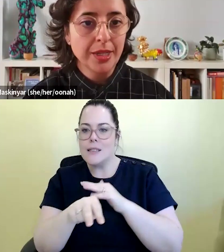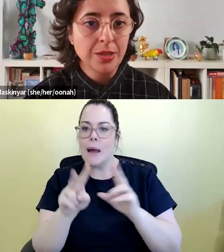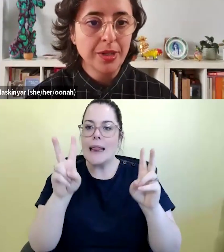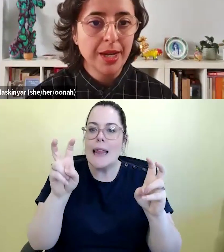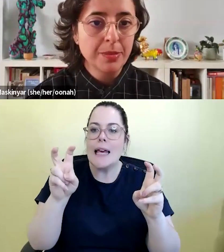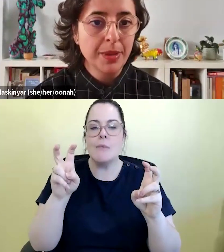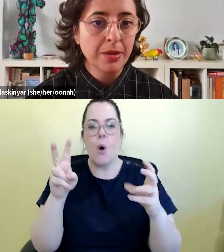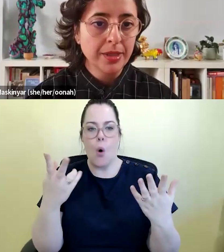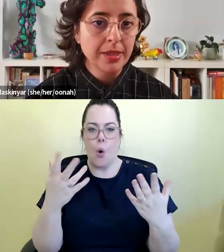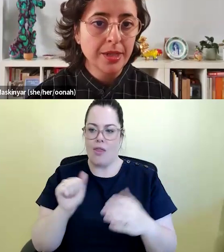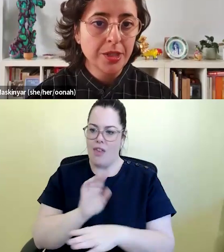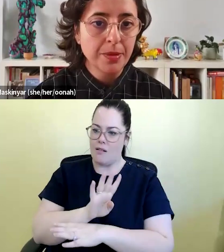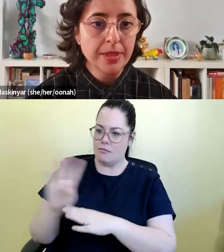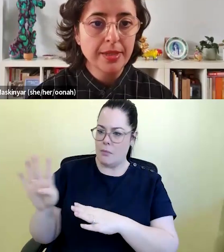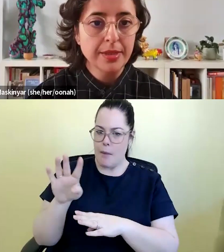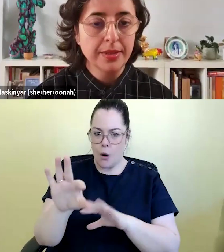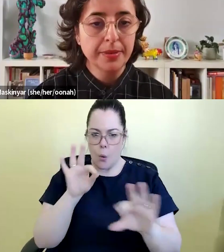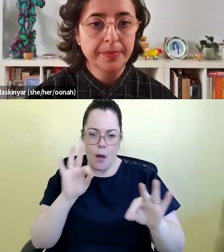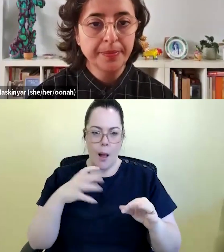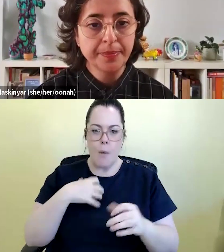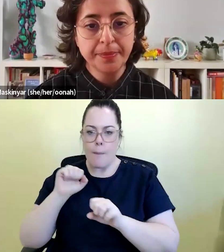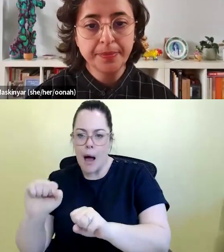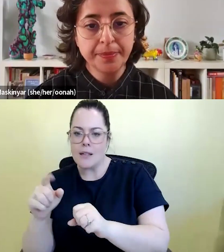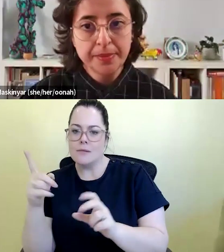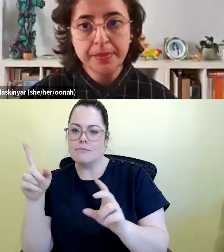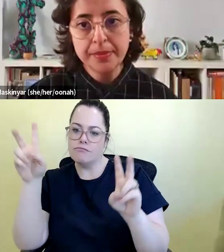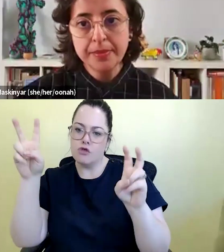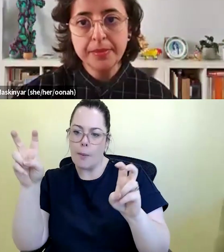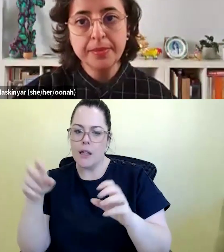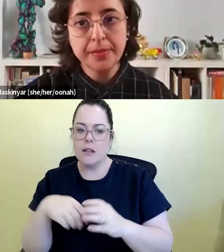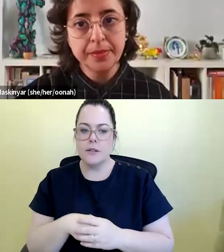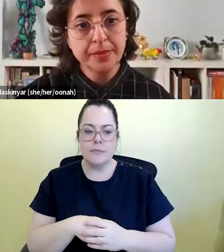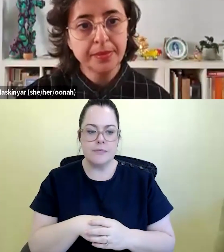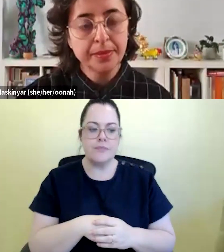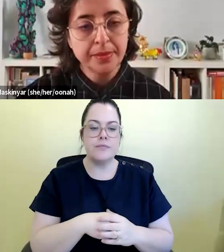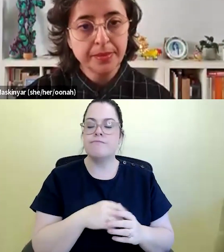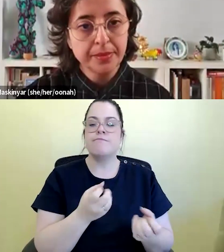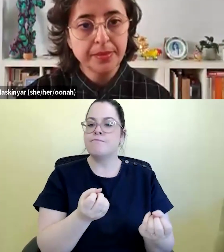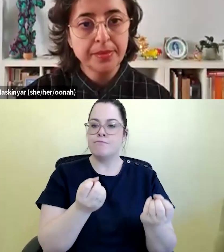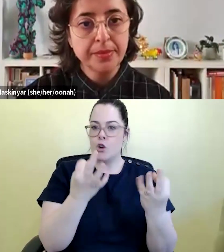industry of the panel and selective process. >> The answer is there is no preconceived idea of